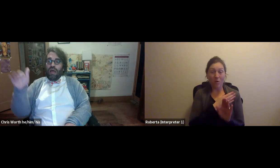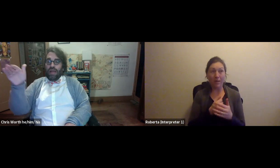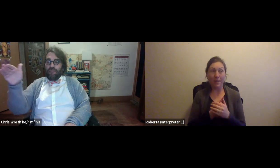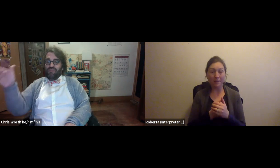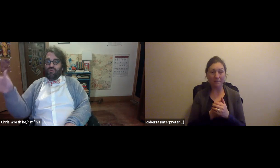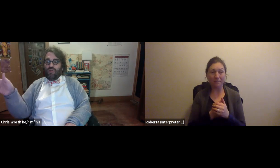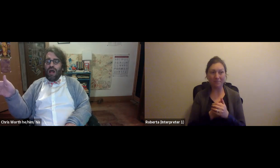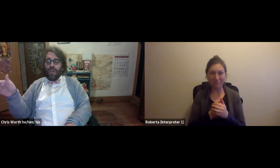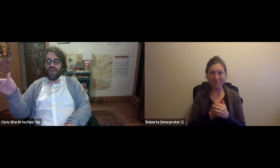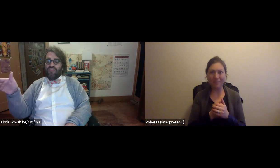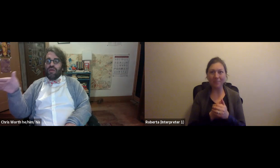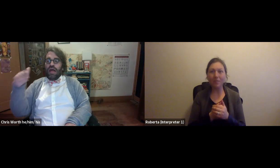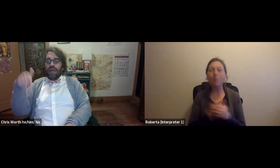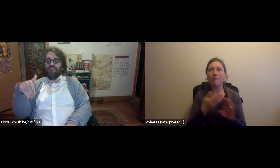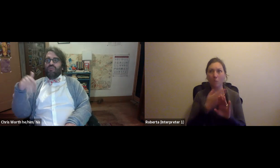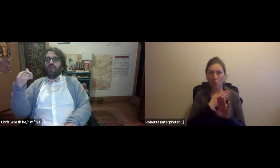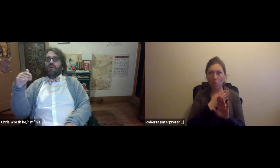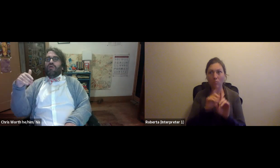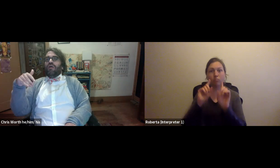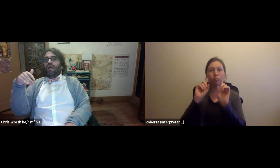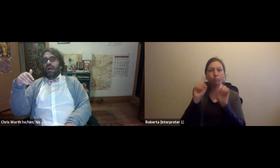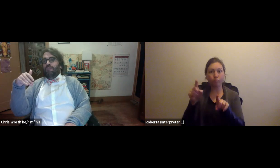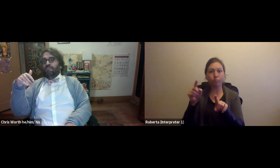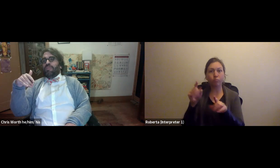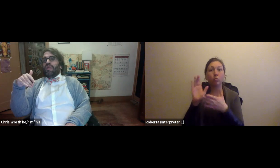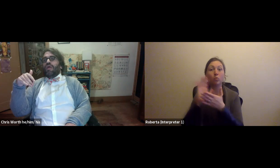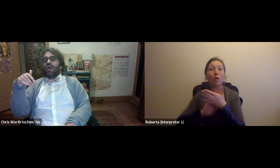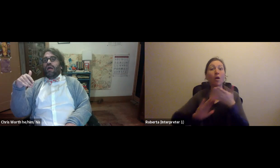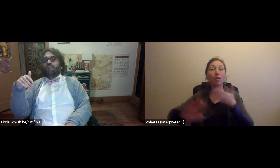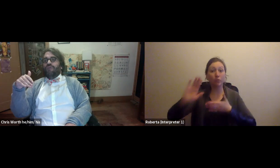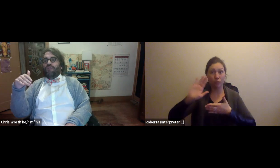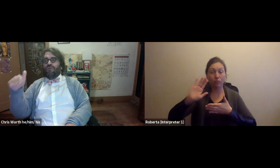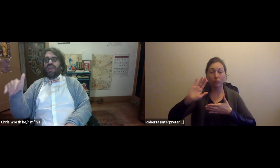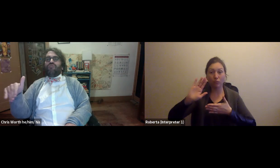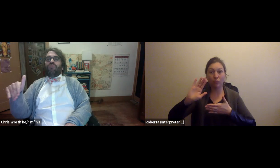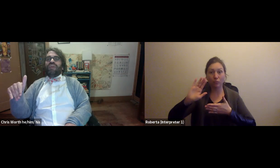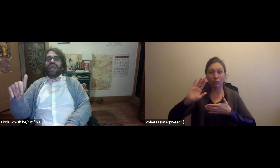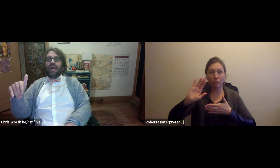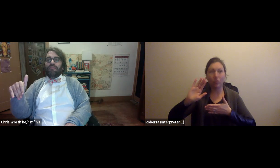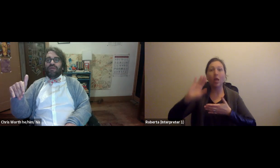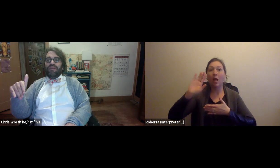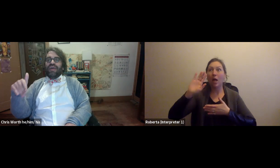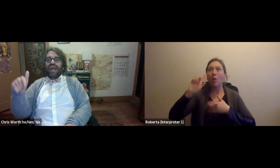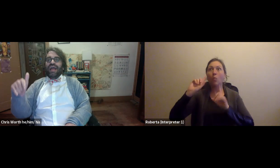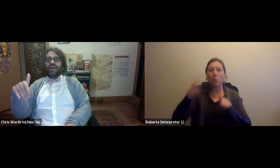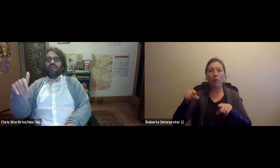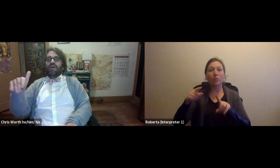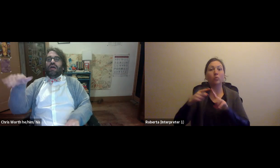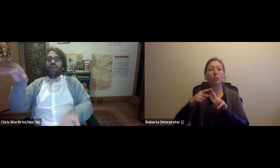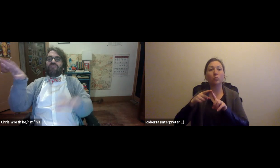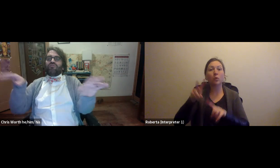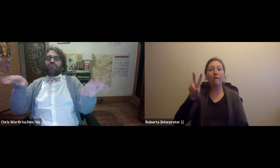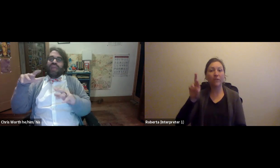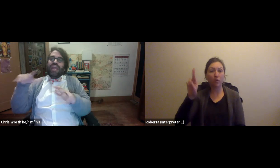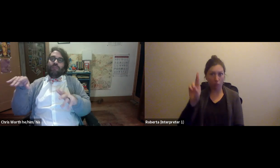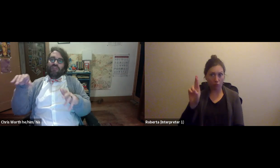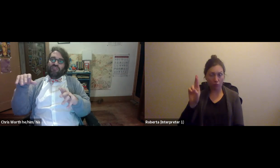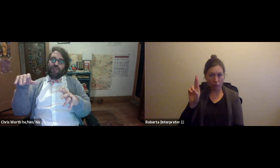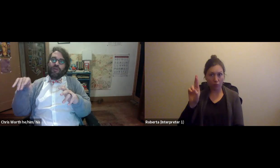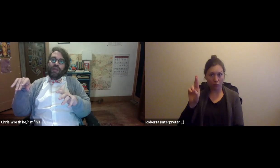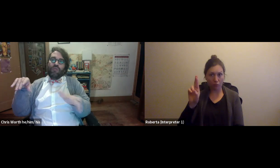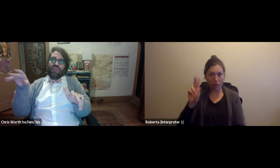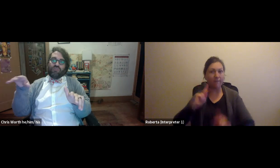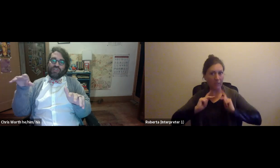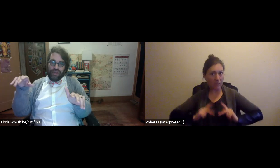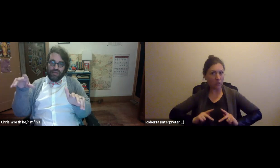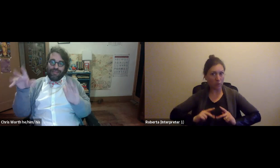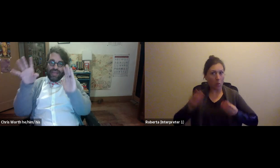I went to college, I went to a vocational rehab had a physical campus in West Virginia.